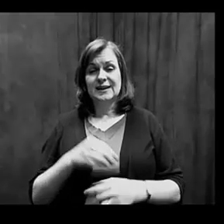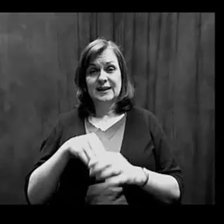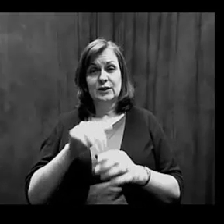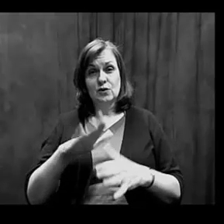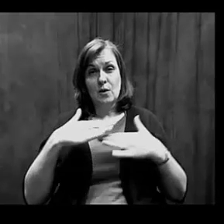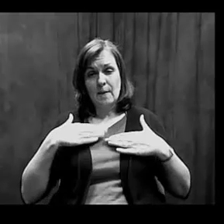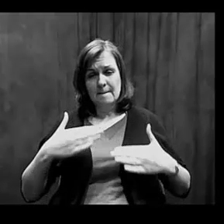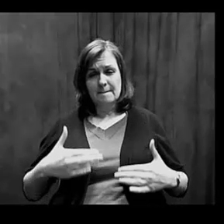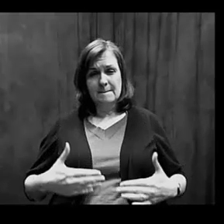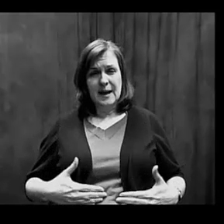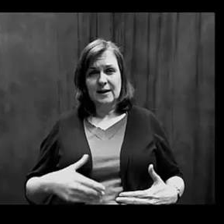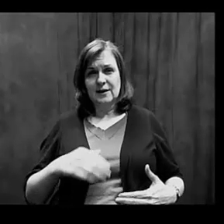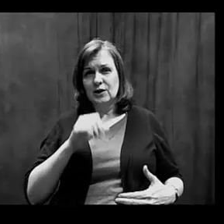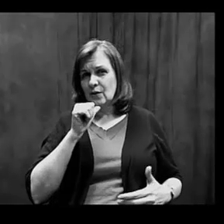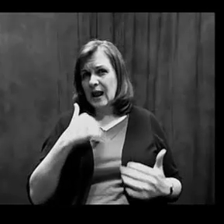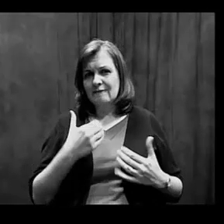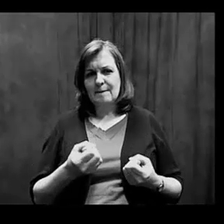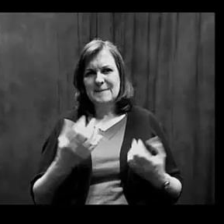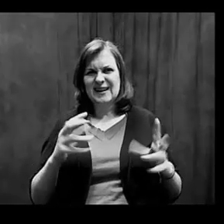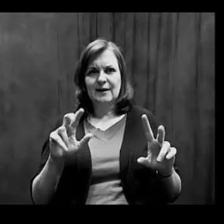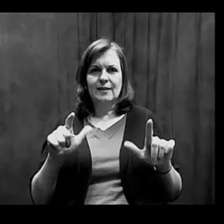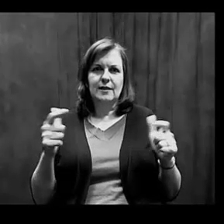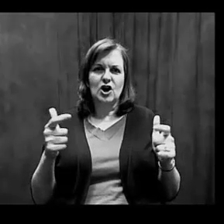you have very few large gaps in your body